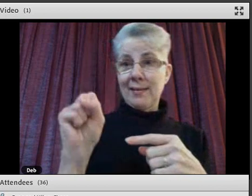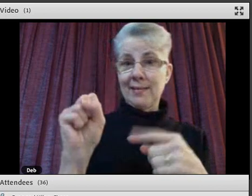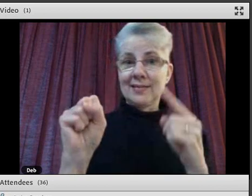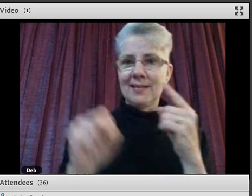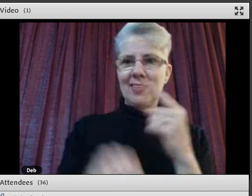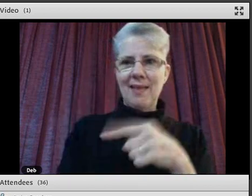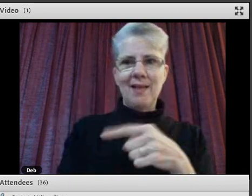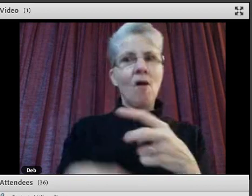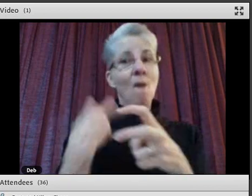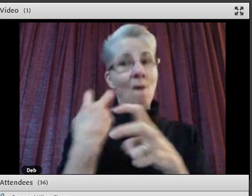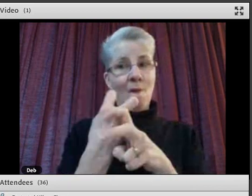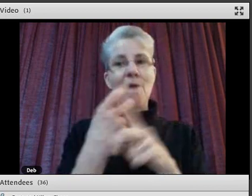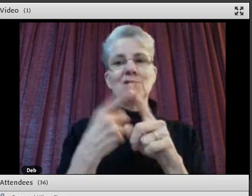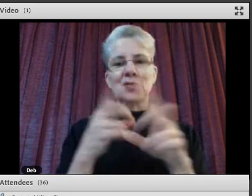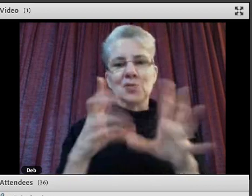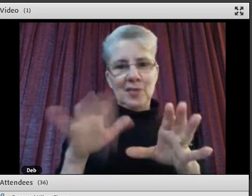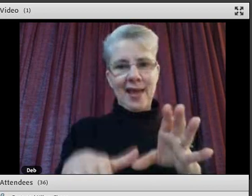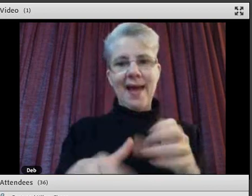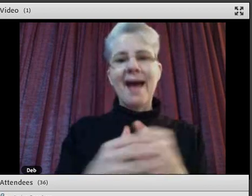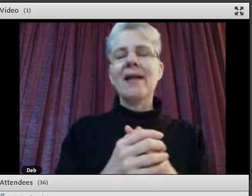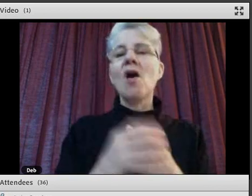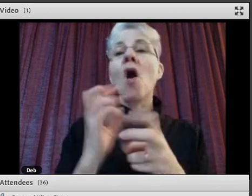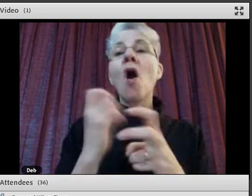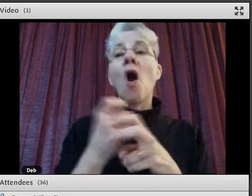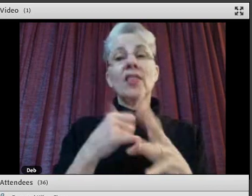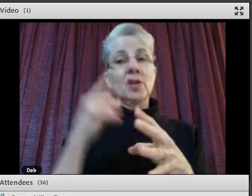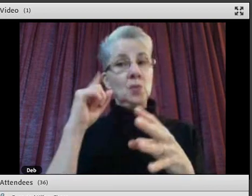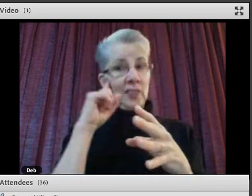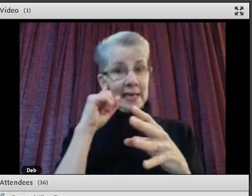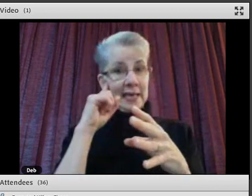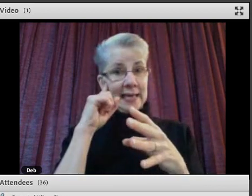It's hard to do this, harder than you might think.